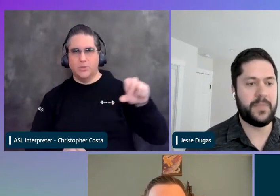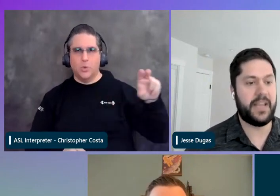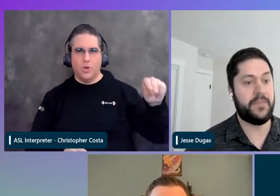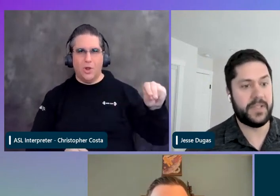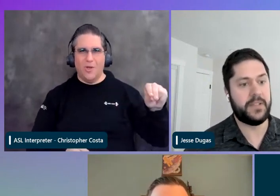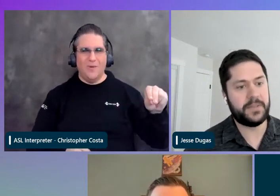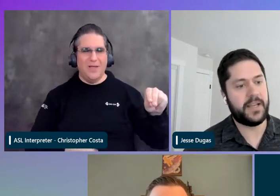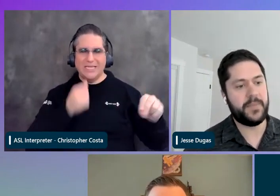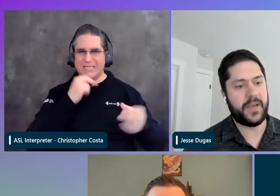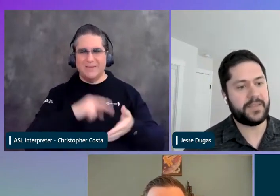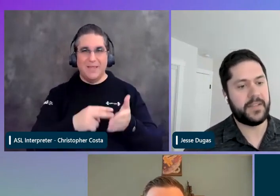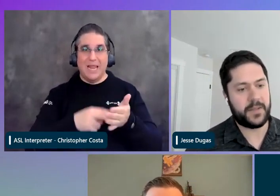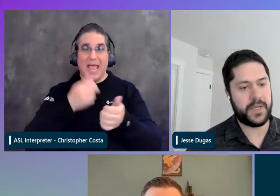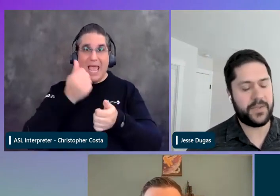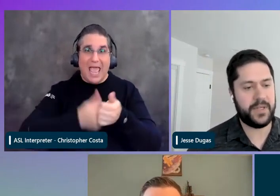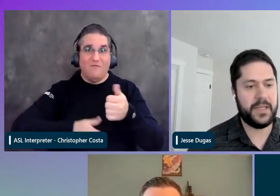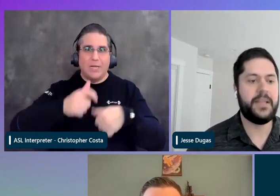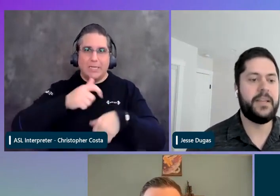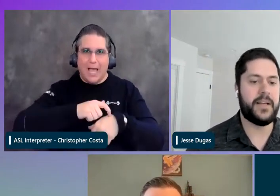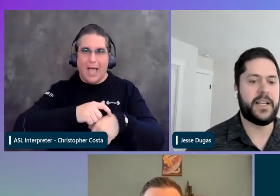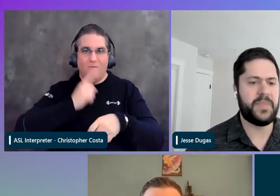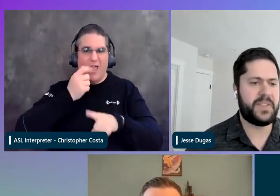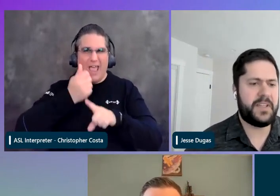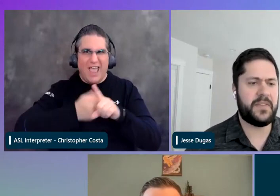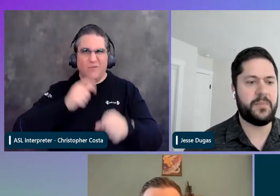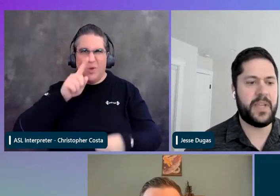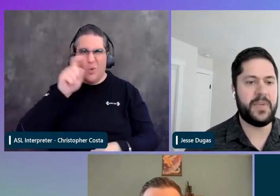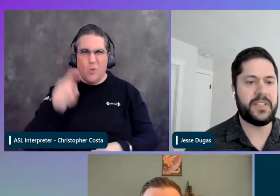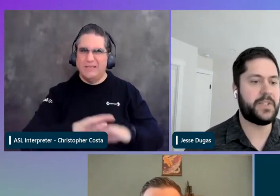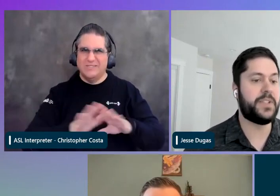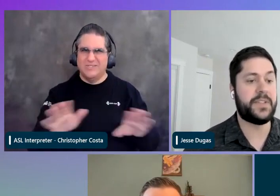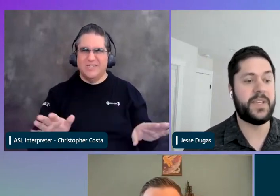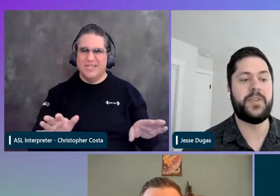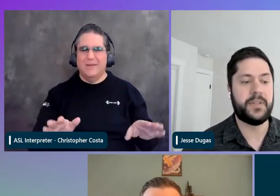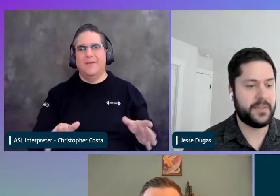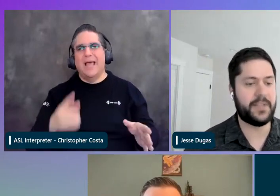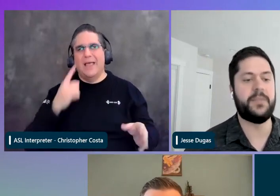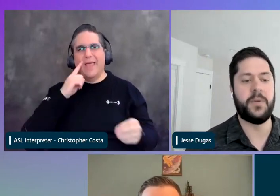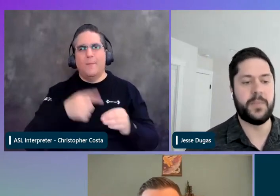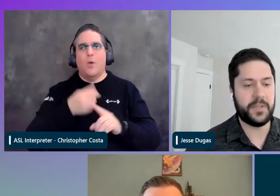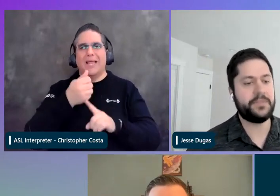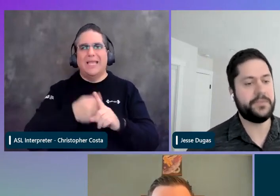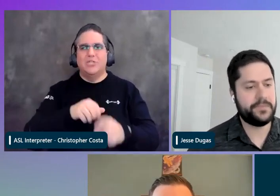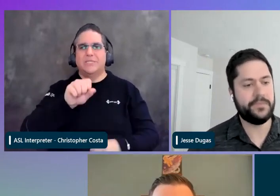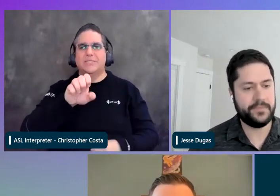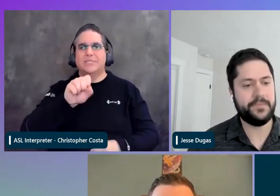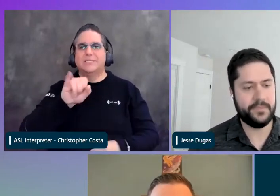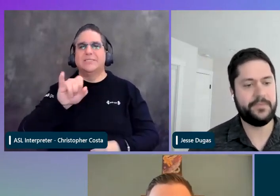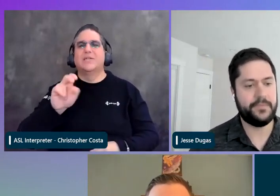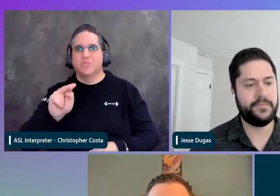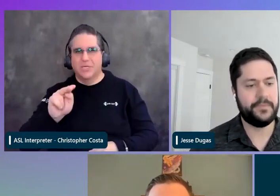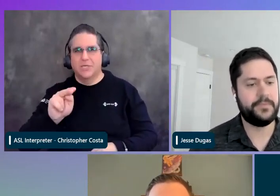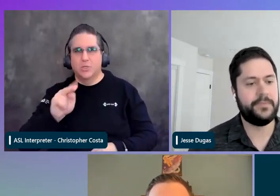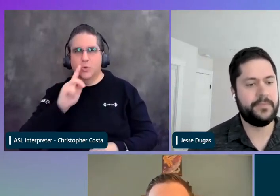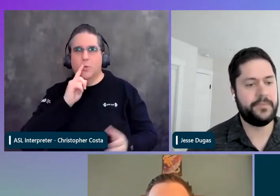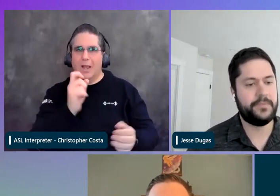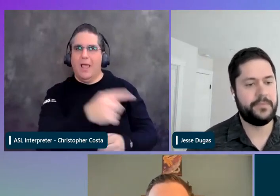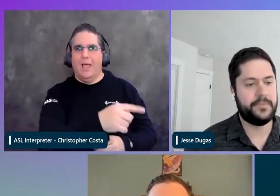every single time you ask it a question. Um, just think of it. Maybe session to session at the